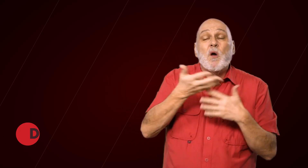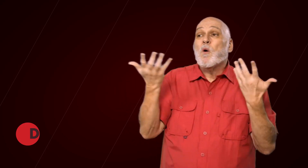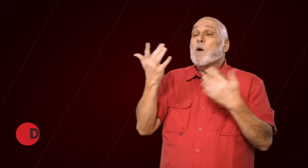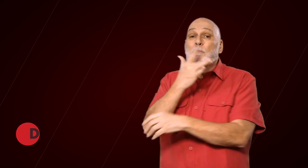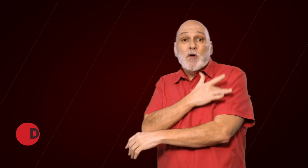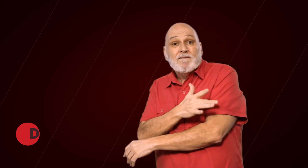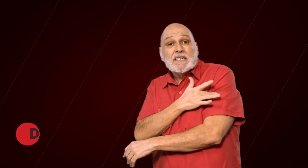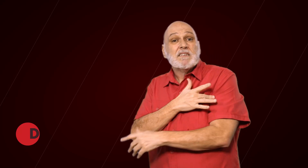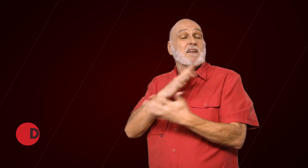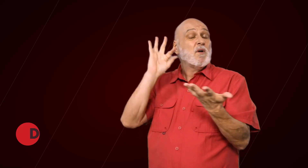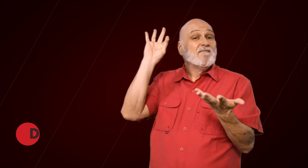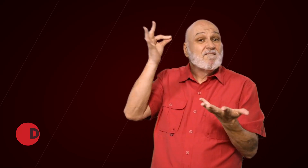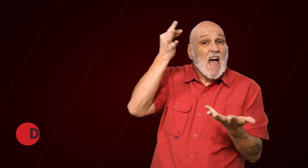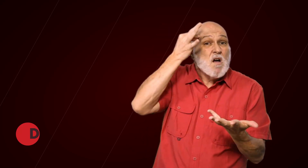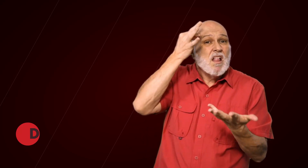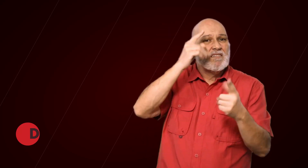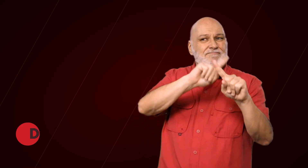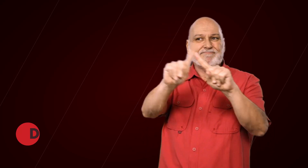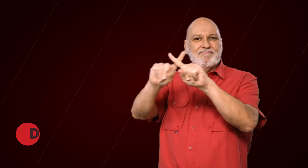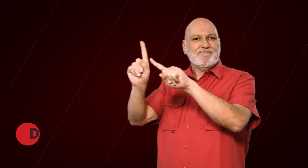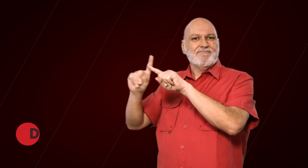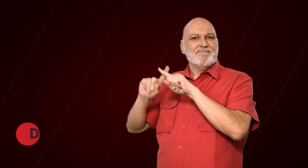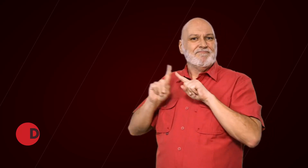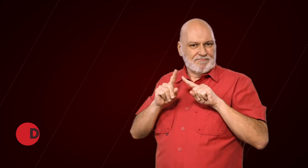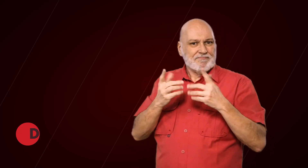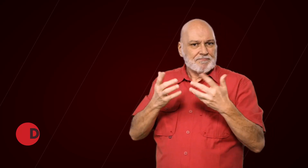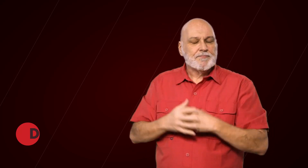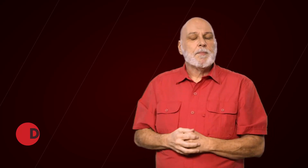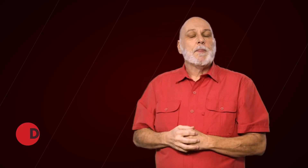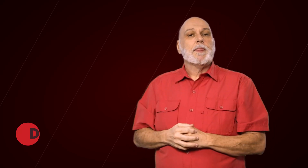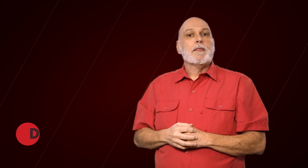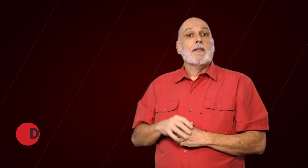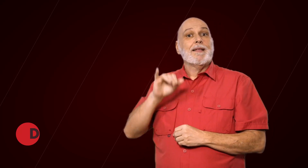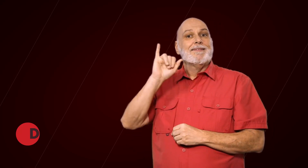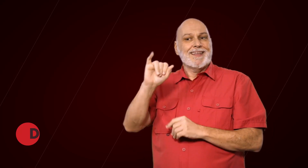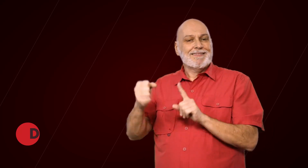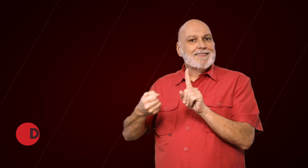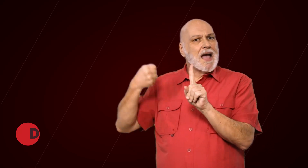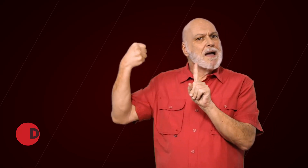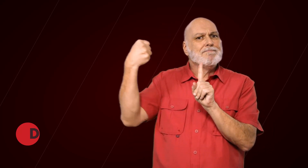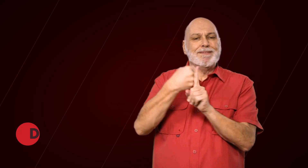Human Rights, or on the federal level.